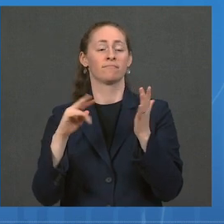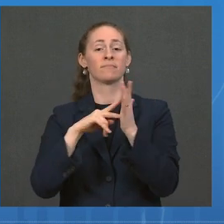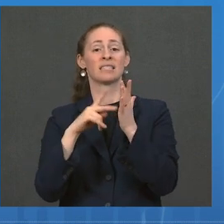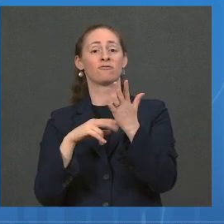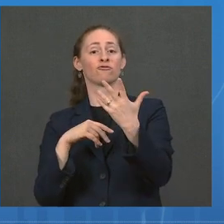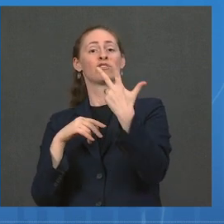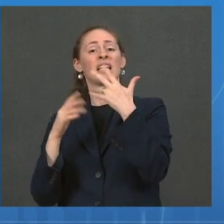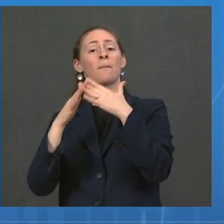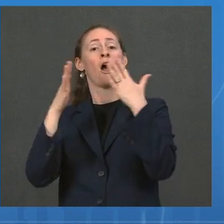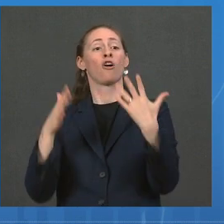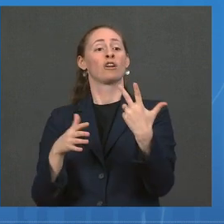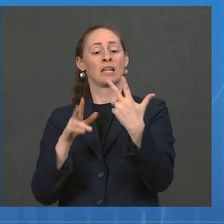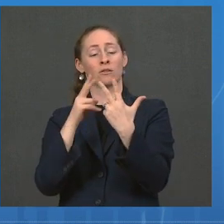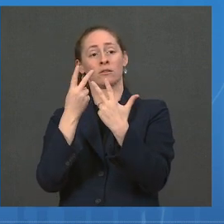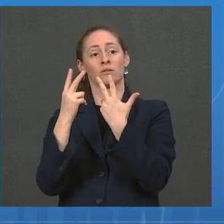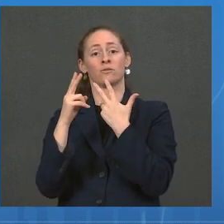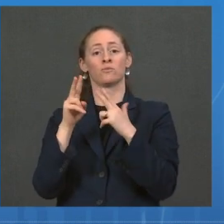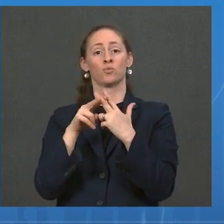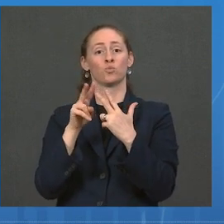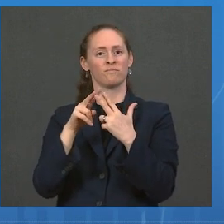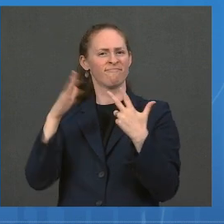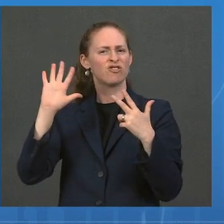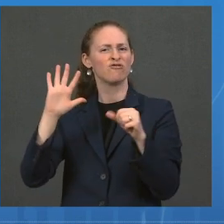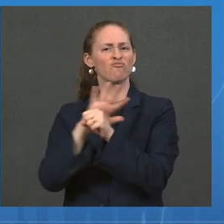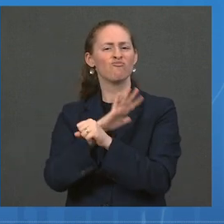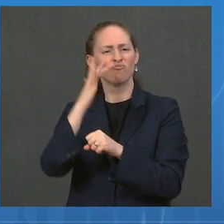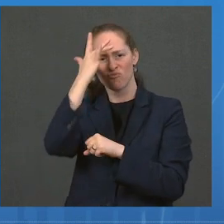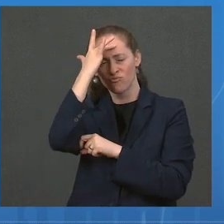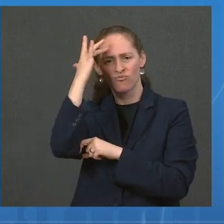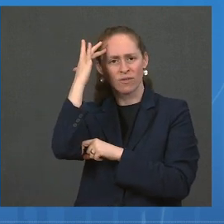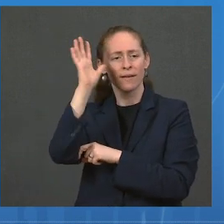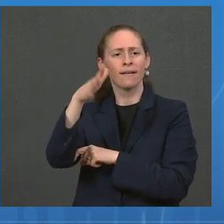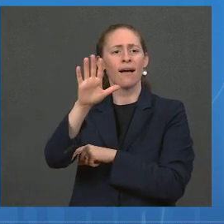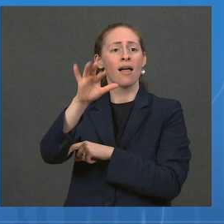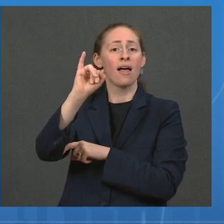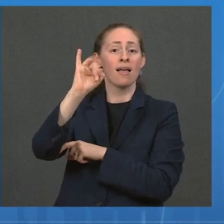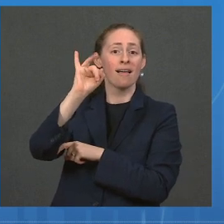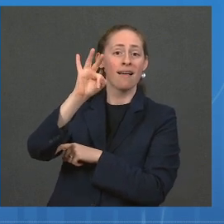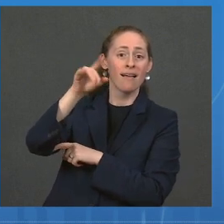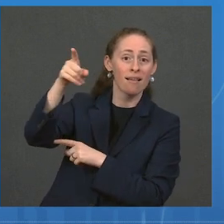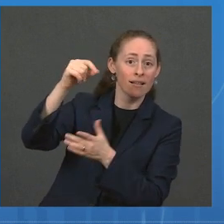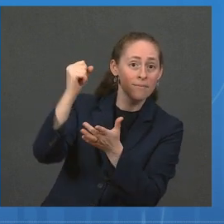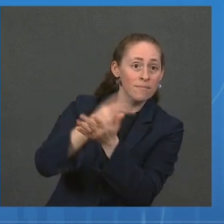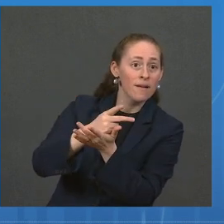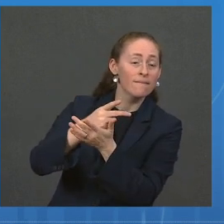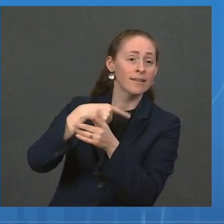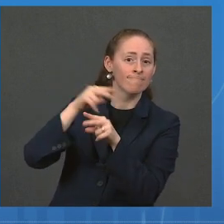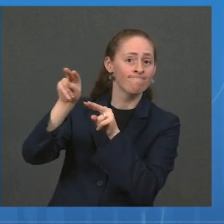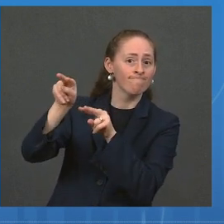those 12 and older. And if authorized, Pfizer's vaccine for kids ages 5 through 11